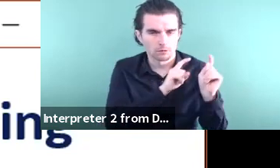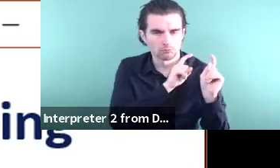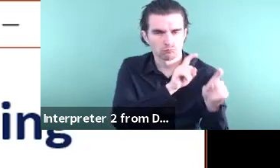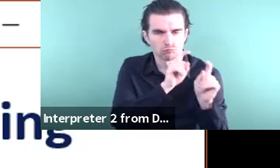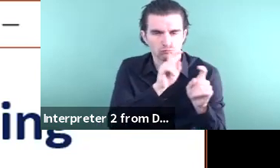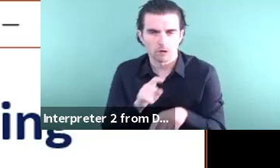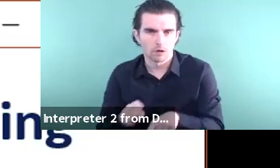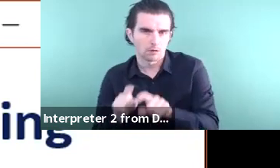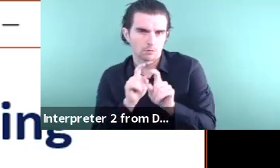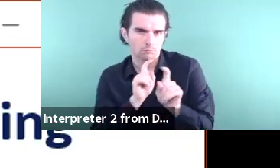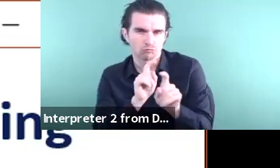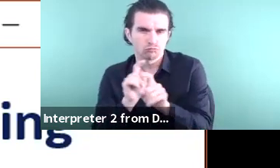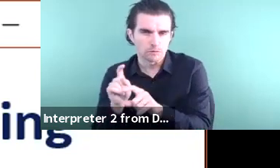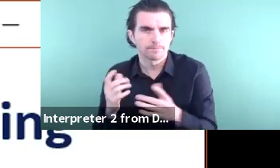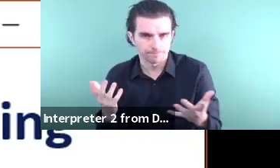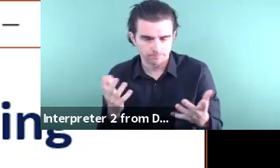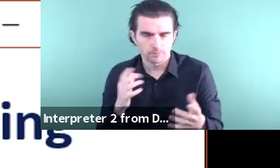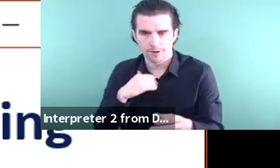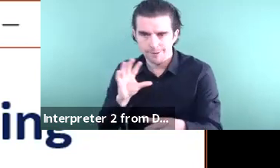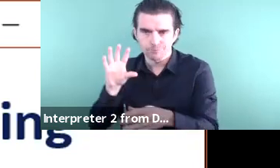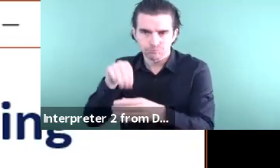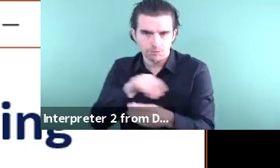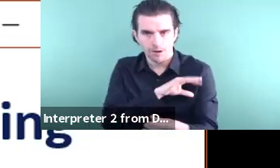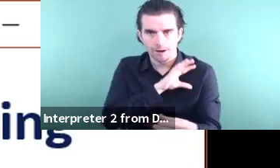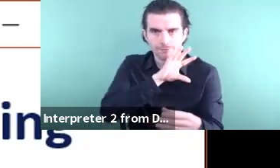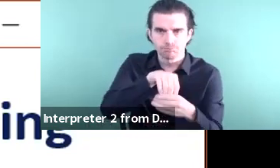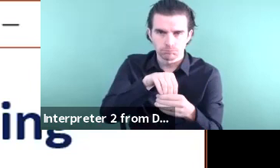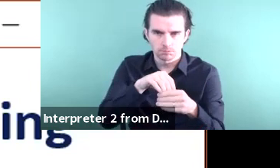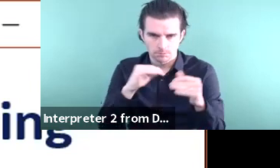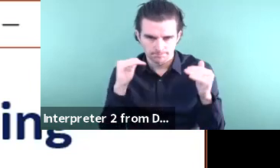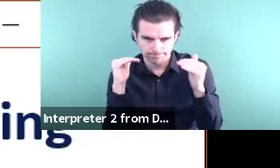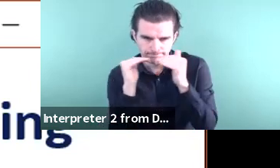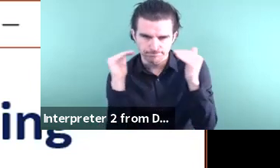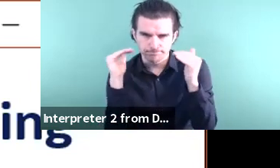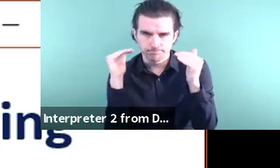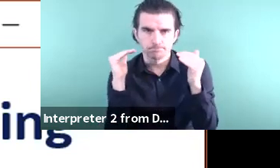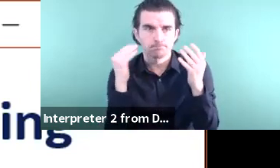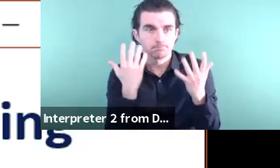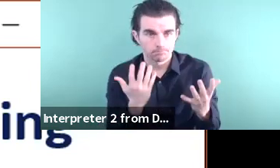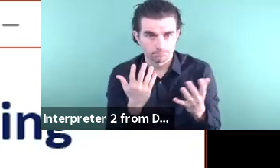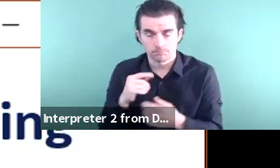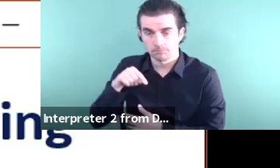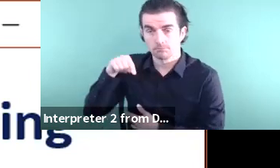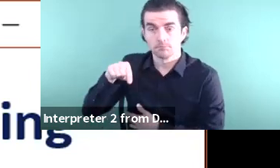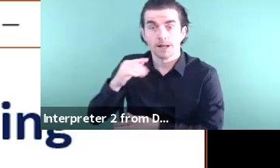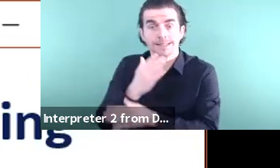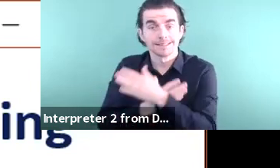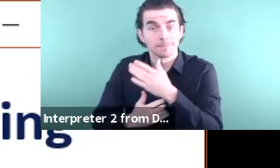income but also the level of service provision that exists in the country the price structures